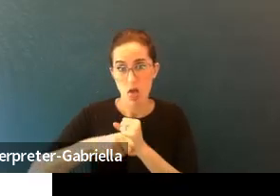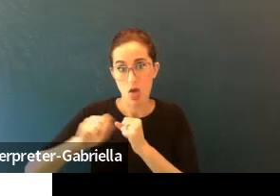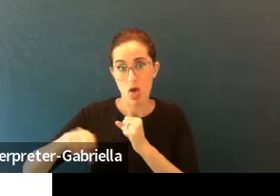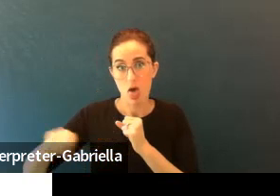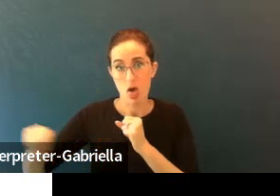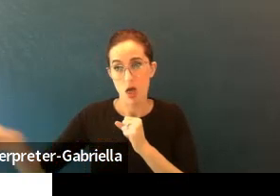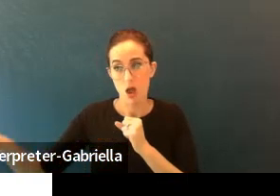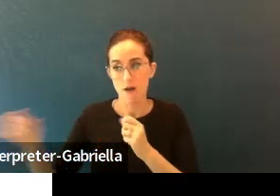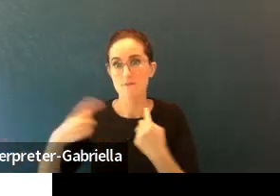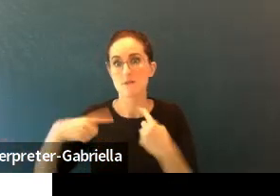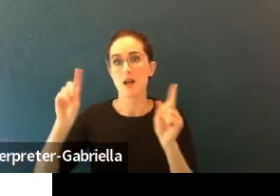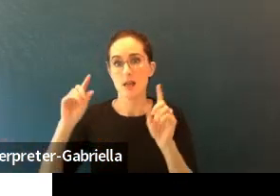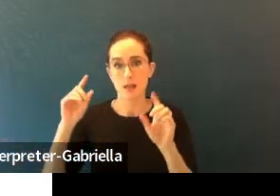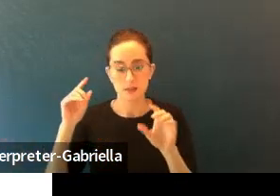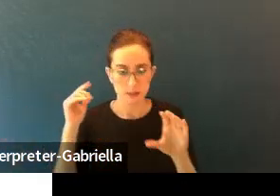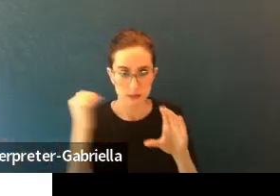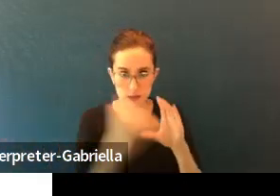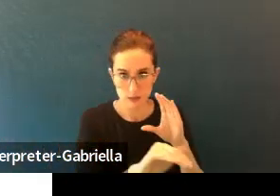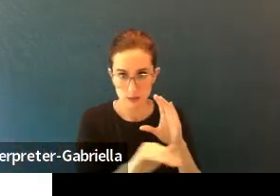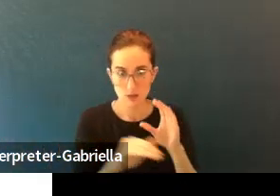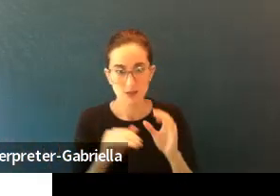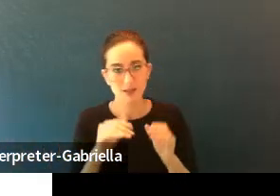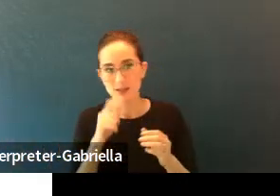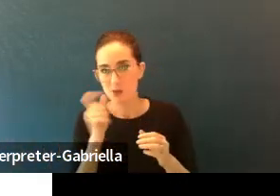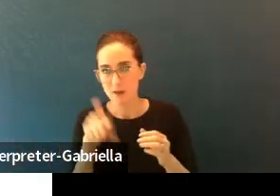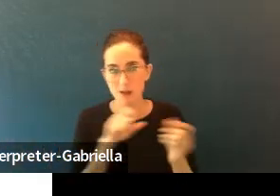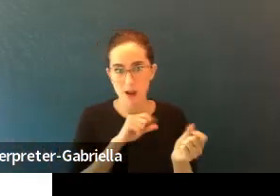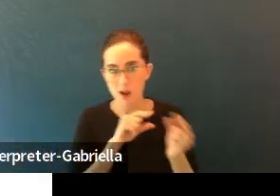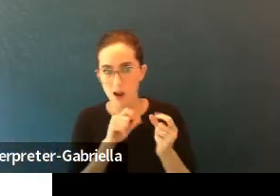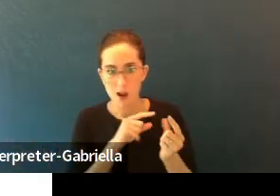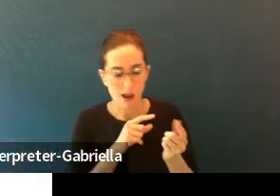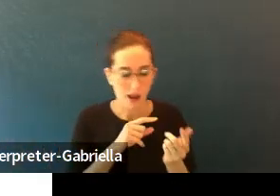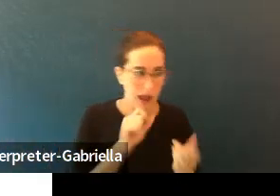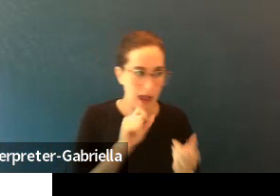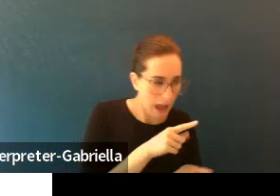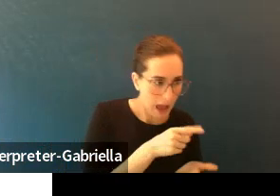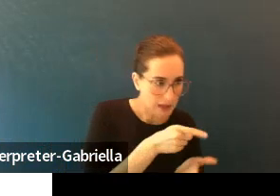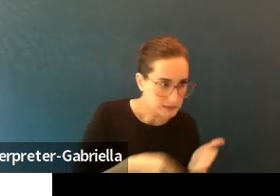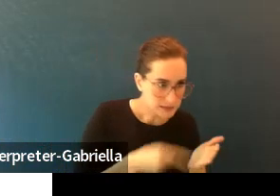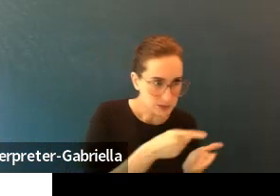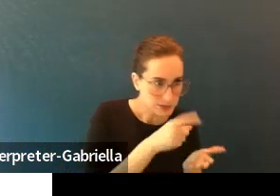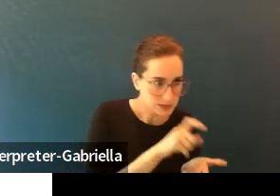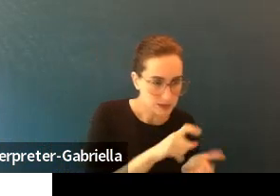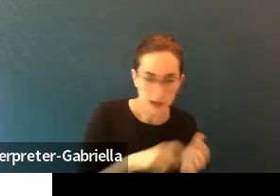and forth to elaborate on exactly what you're wanting and. Yeah. Alex, do you have anything else to say?